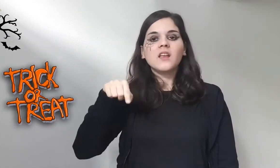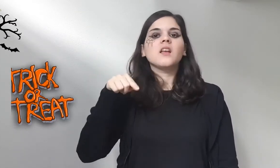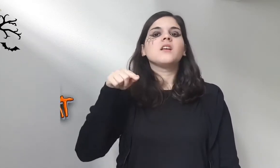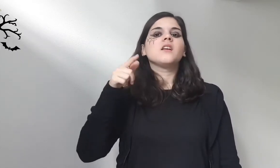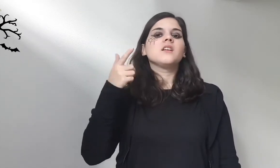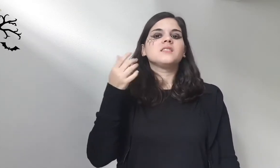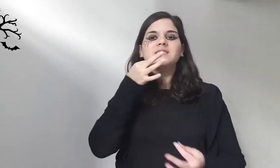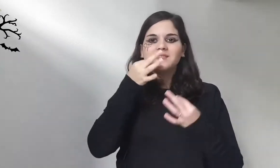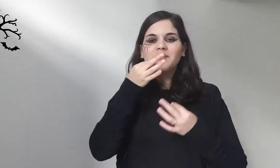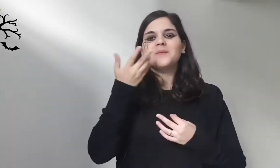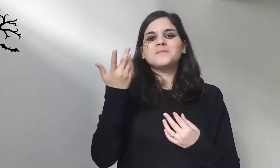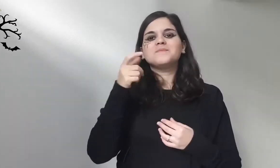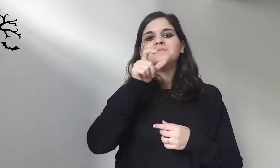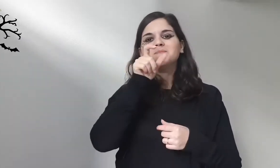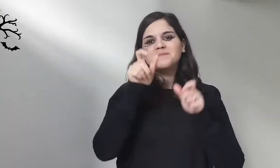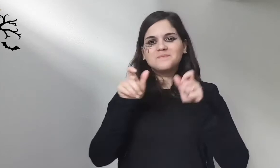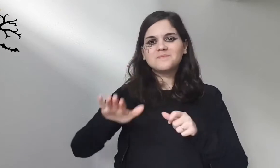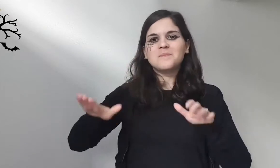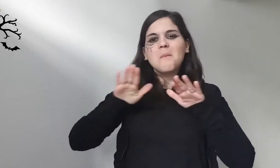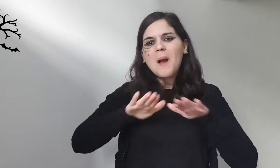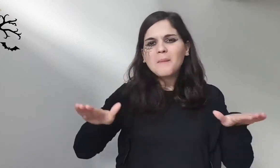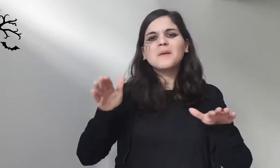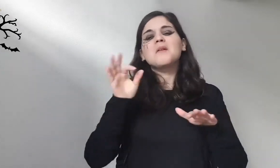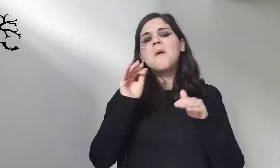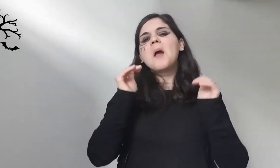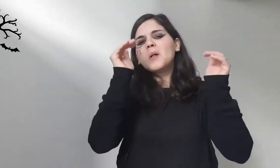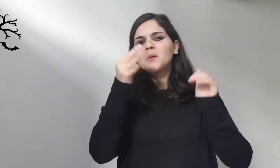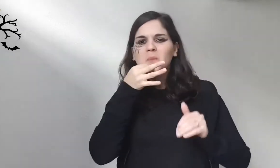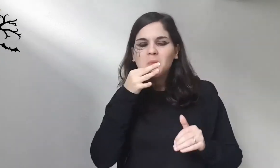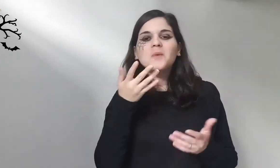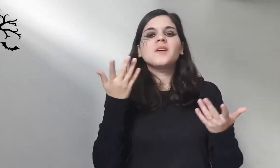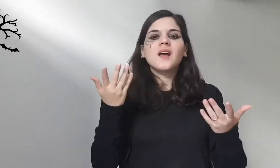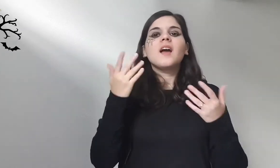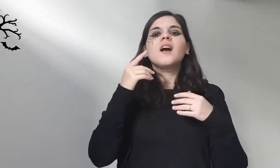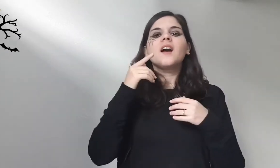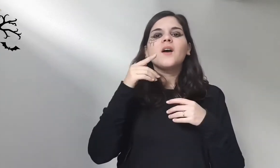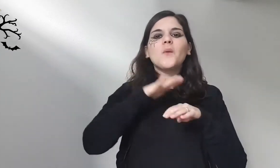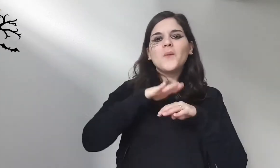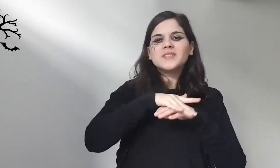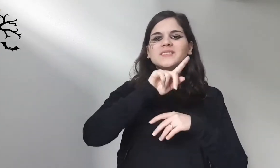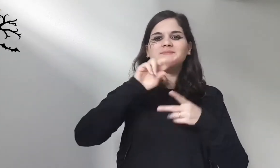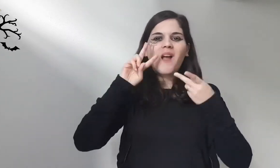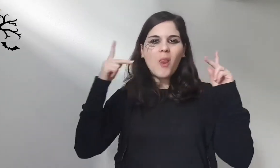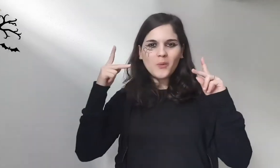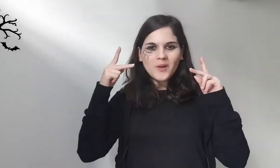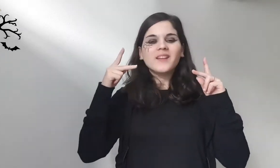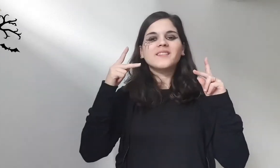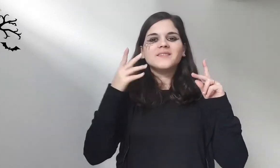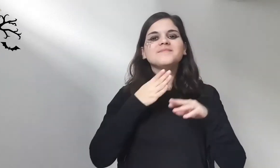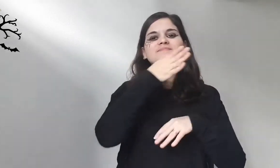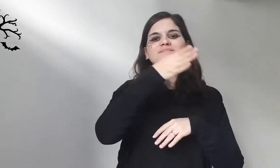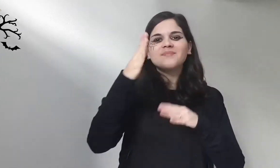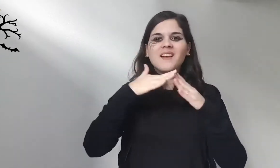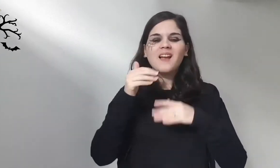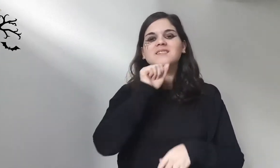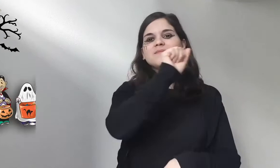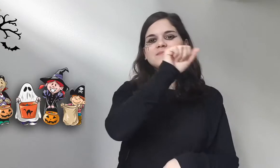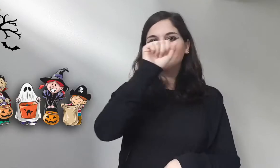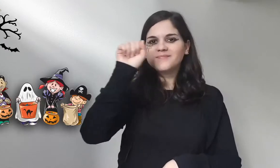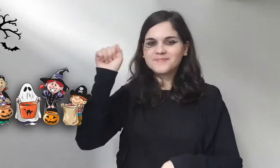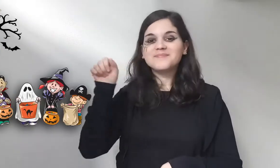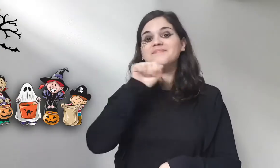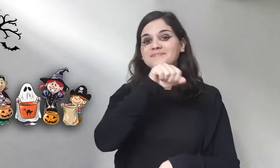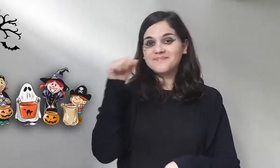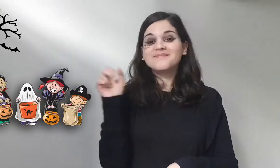is a custom of children or adults who go knocking on houses on Halloween